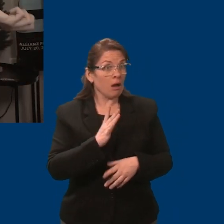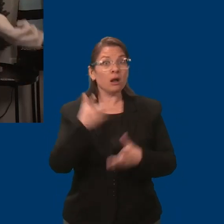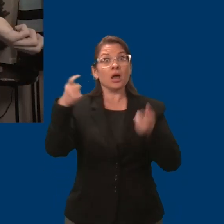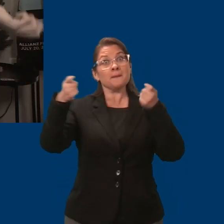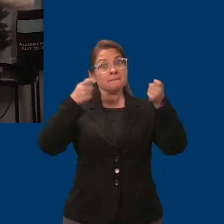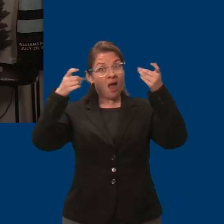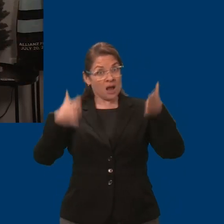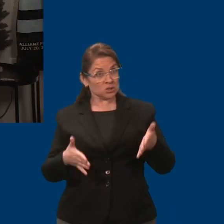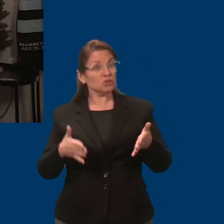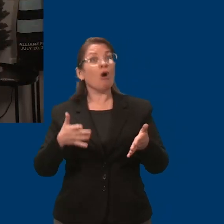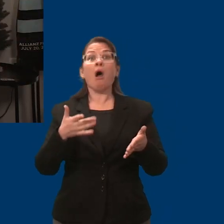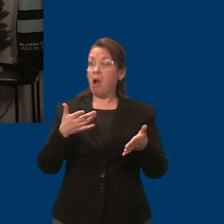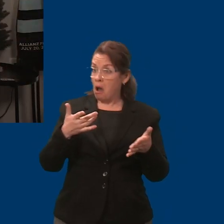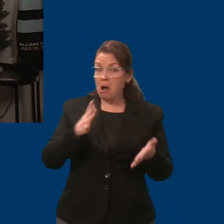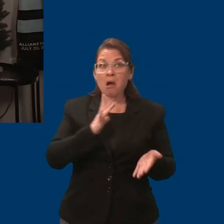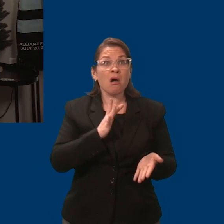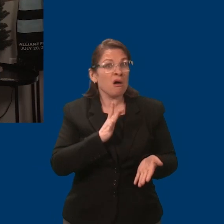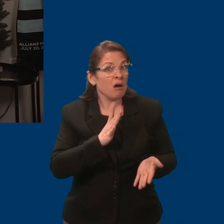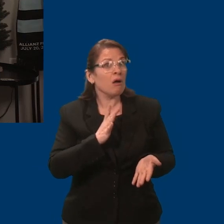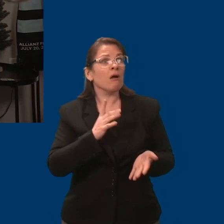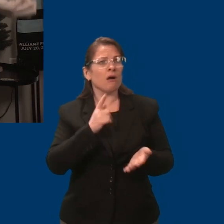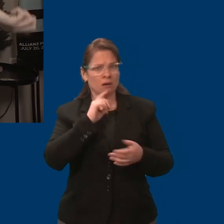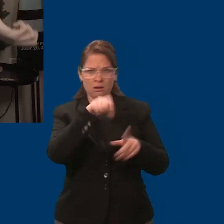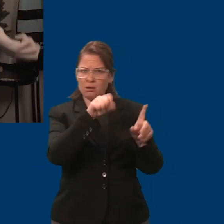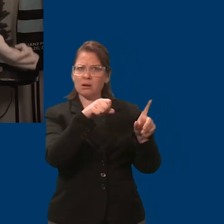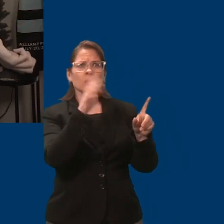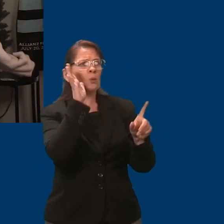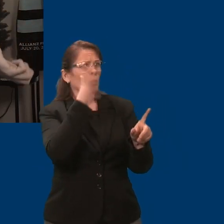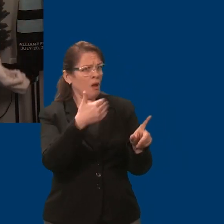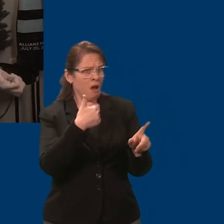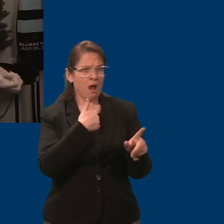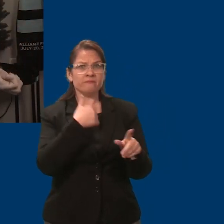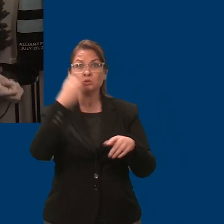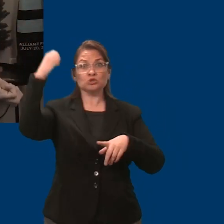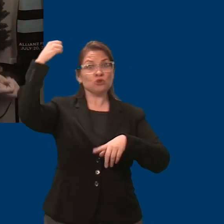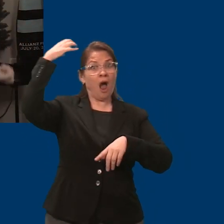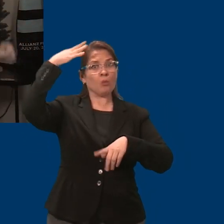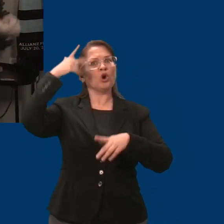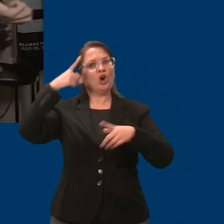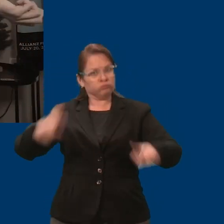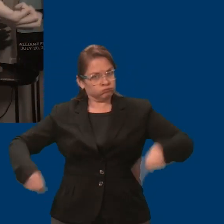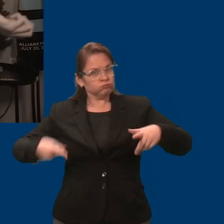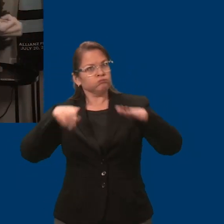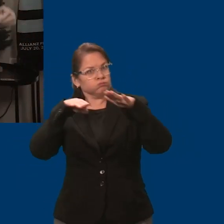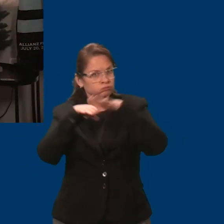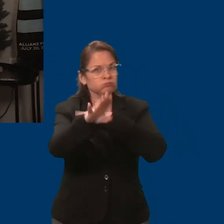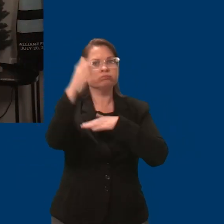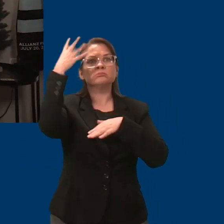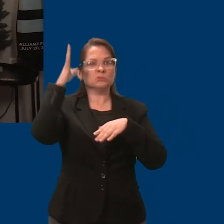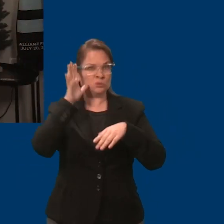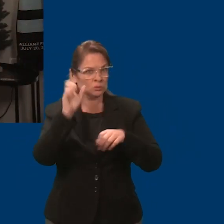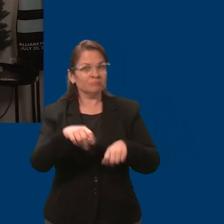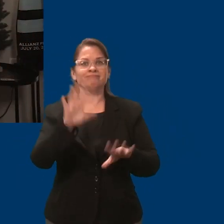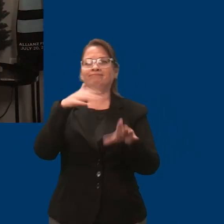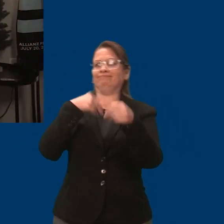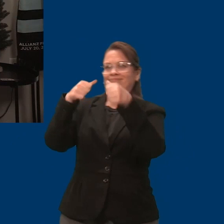and said the apartment would have a roll-in shower. I put down my first deposit on my apartment with the agreement that I could check